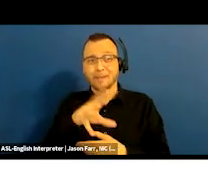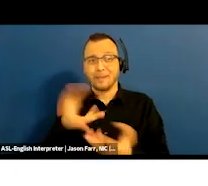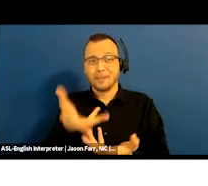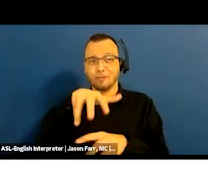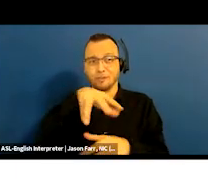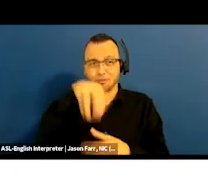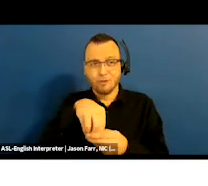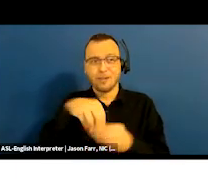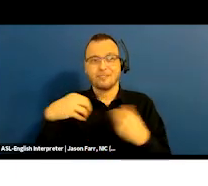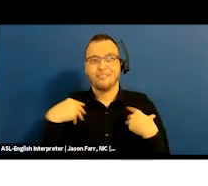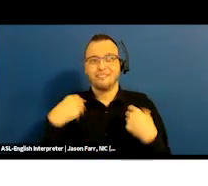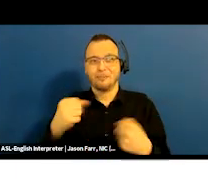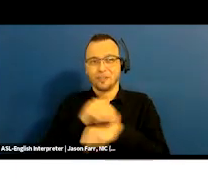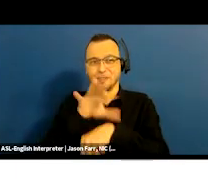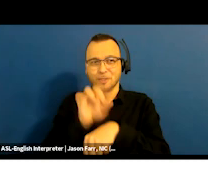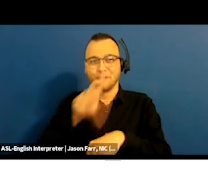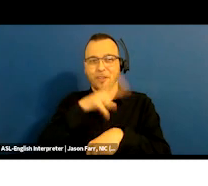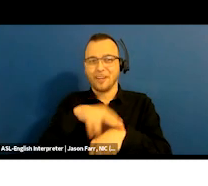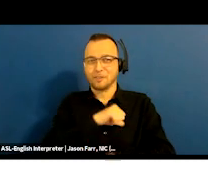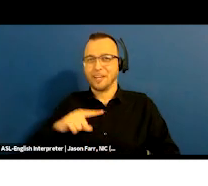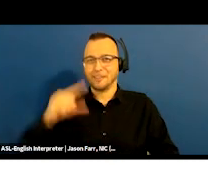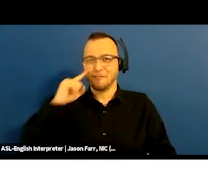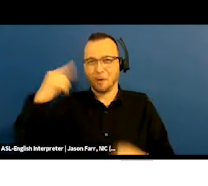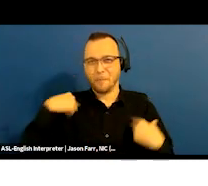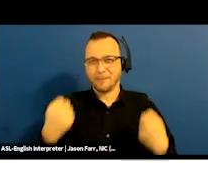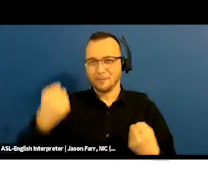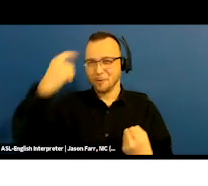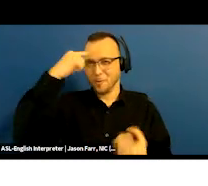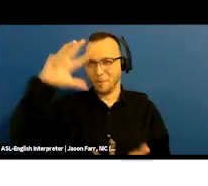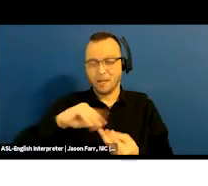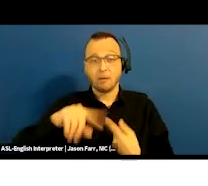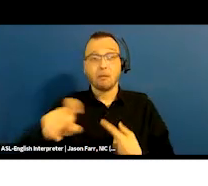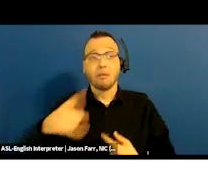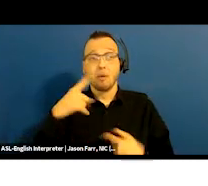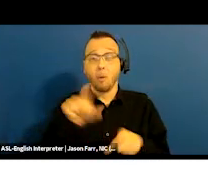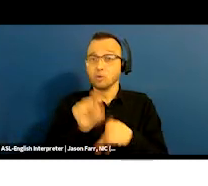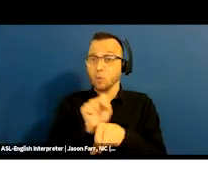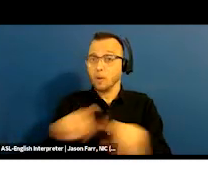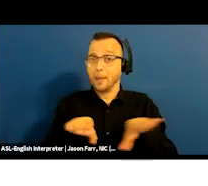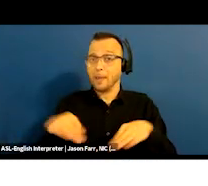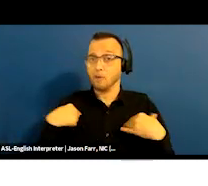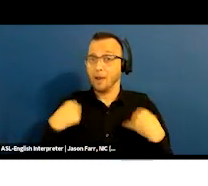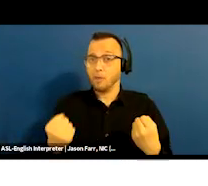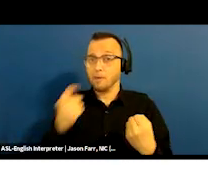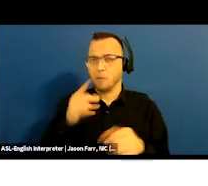working with children, adolescents, and adults, and she'll be covering the key principles for understanding trauma.